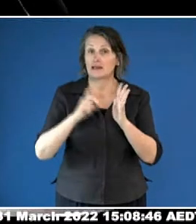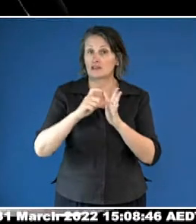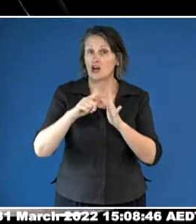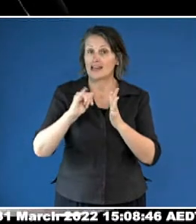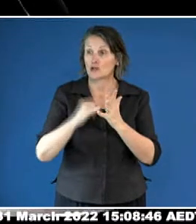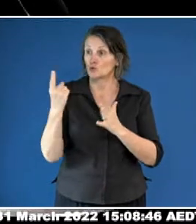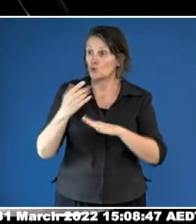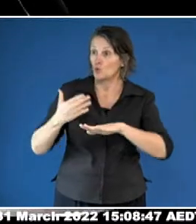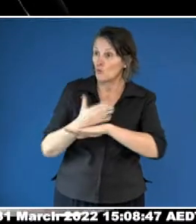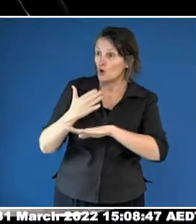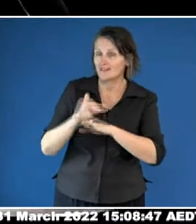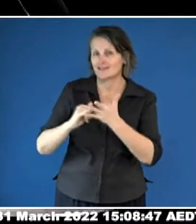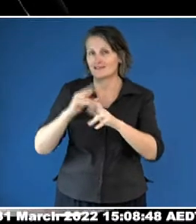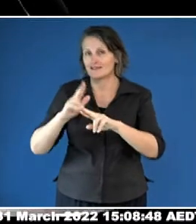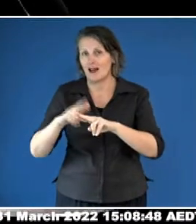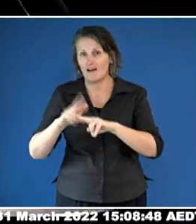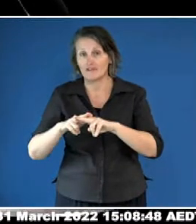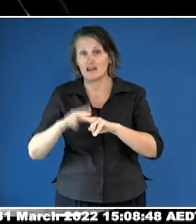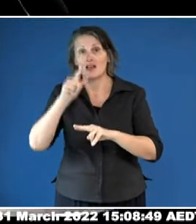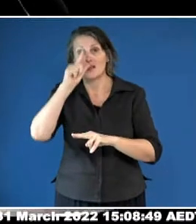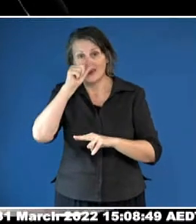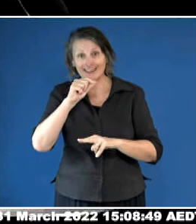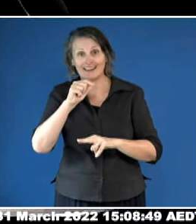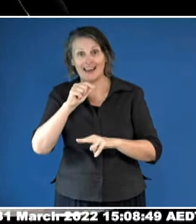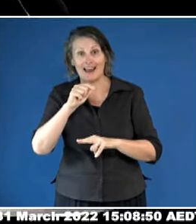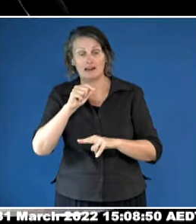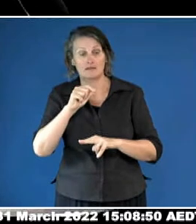to identify when women with disabilities are experiencing violence.